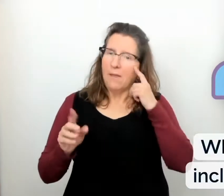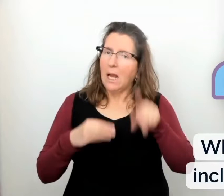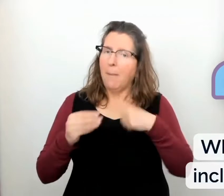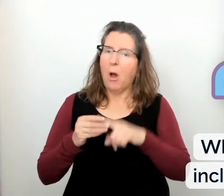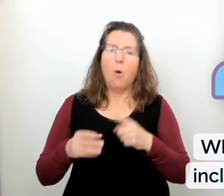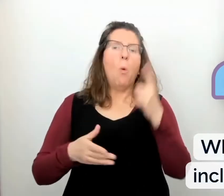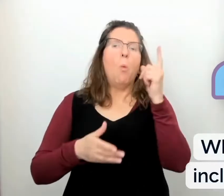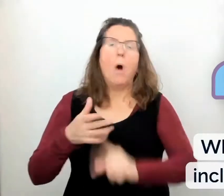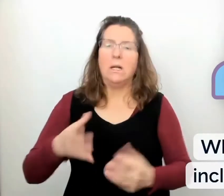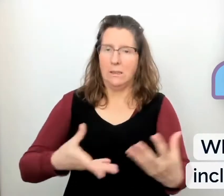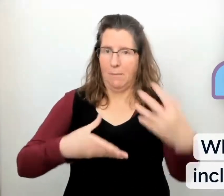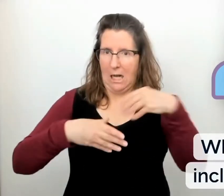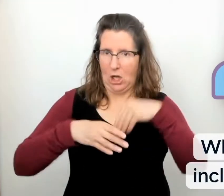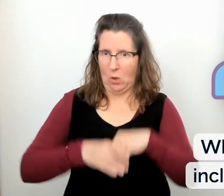Consider . . . what is being included?